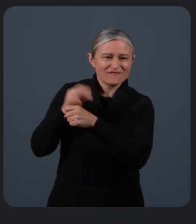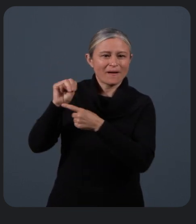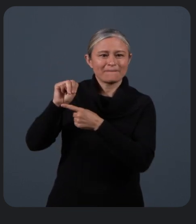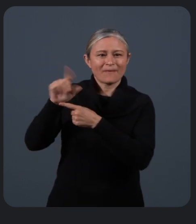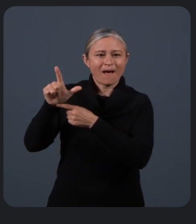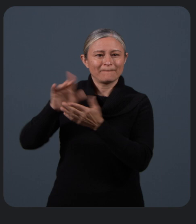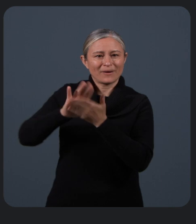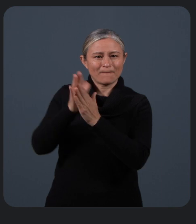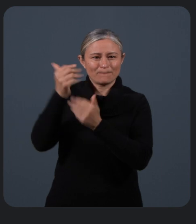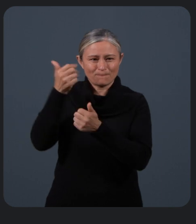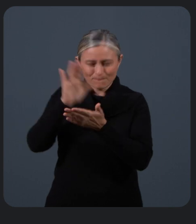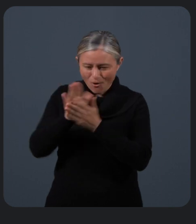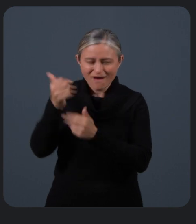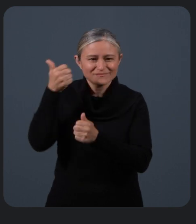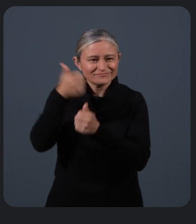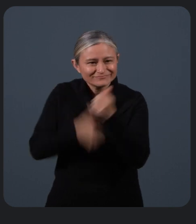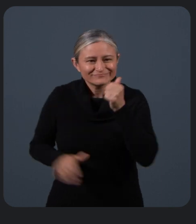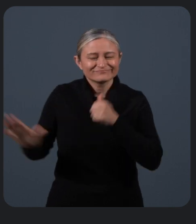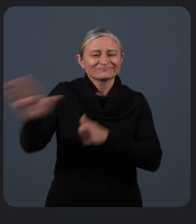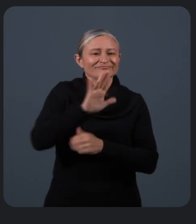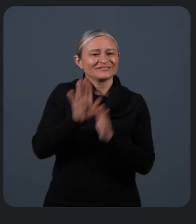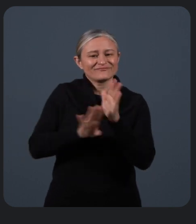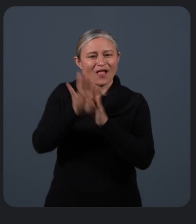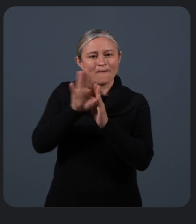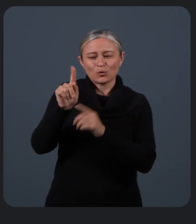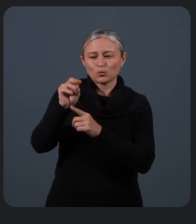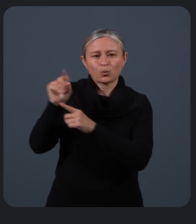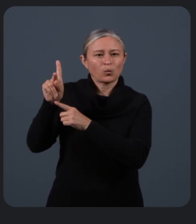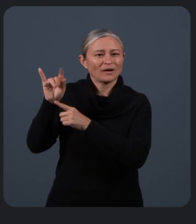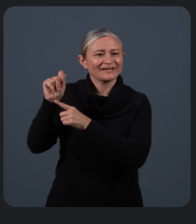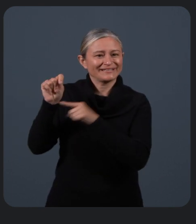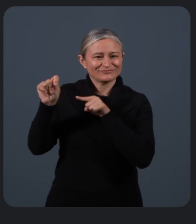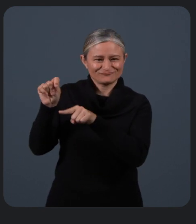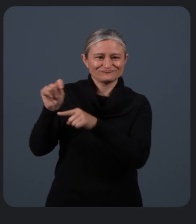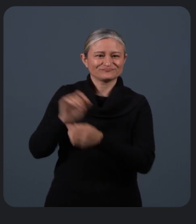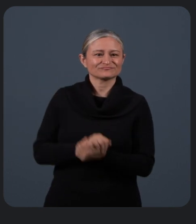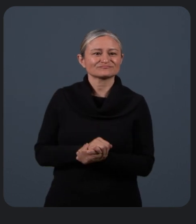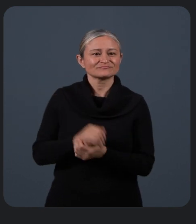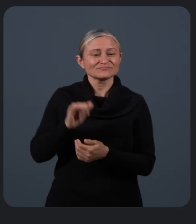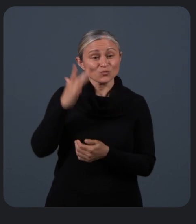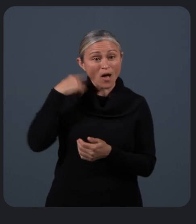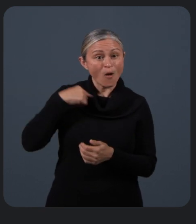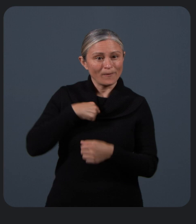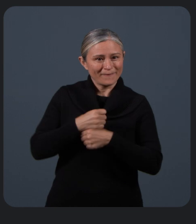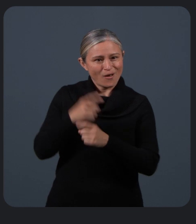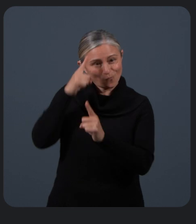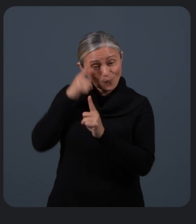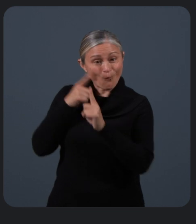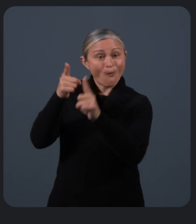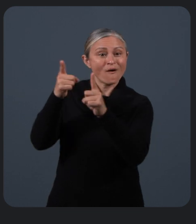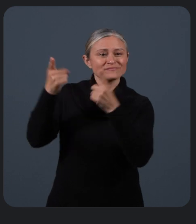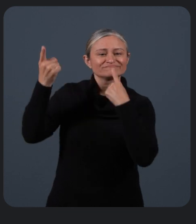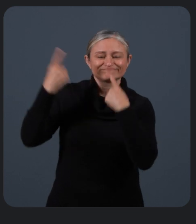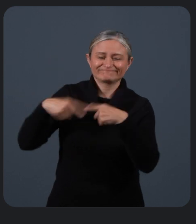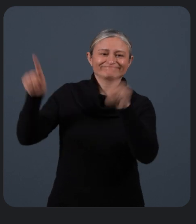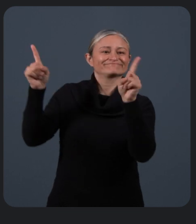of every developer's toolkit. That's why we've made it our goal to help you succeed with ML, regardless